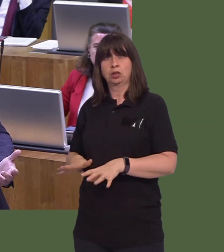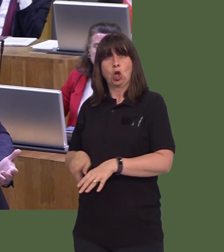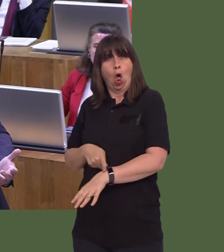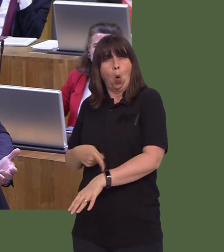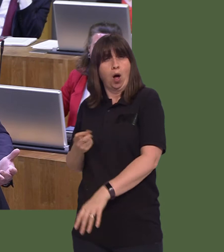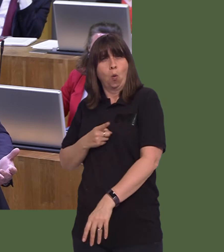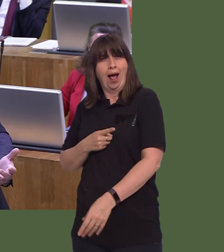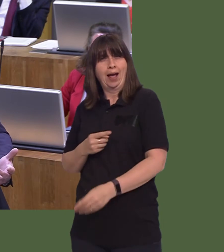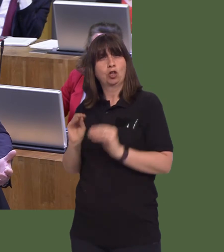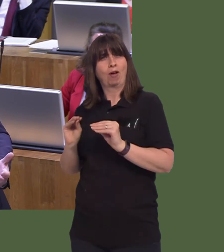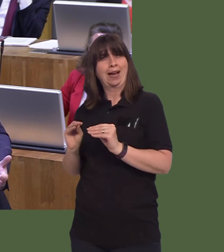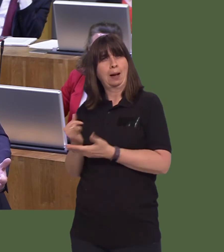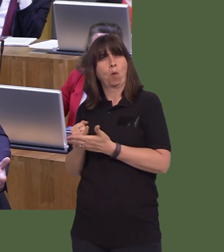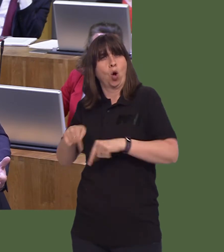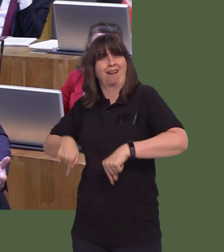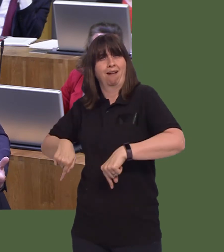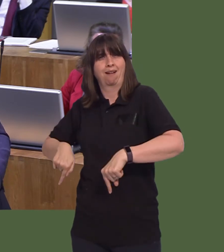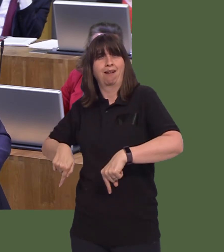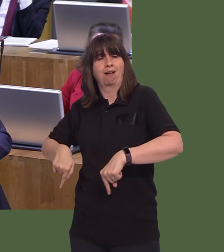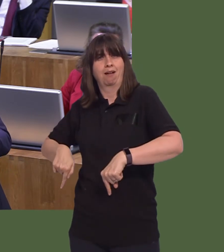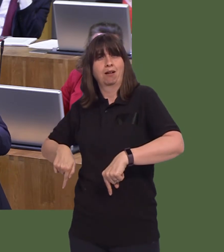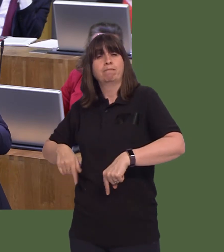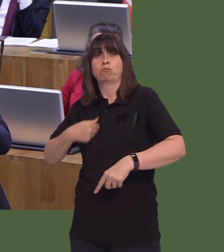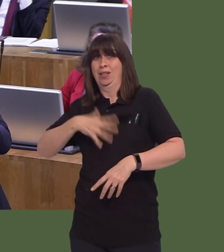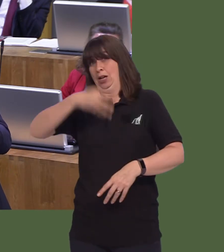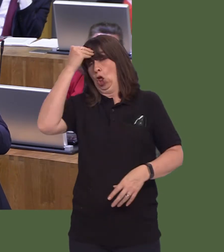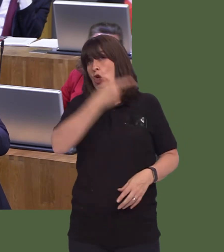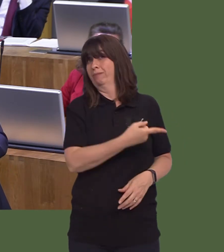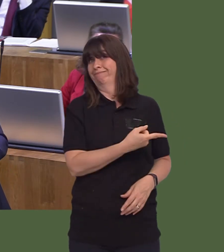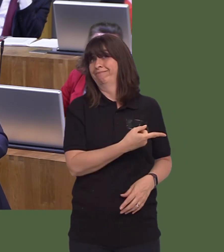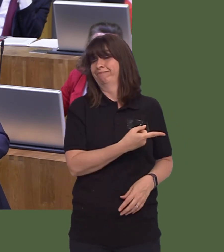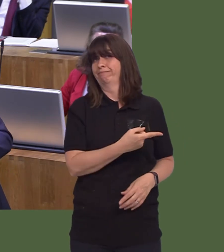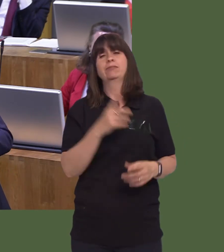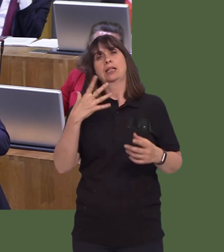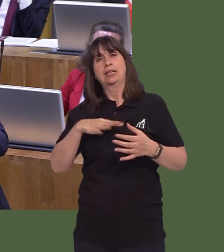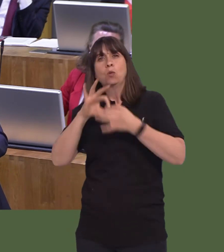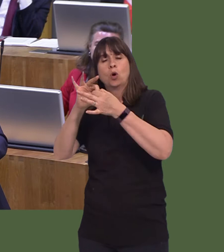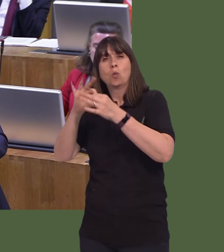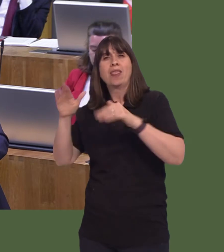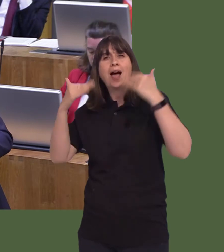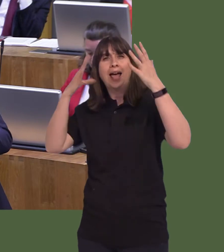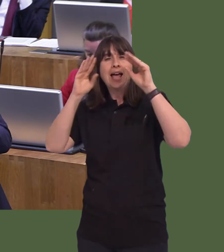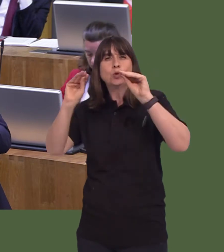That's the reason for it, and that's the lesson we must learn. How are we doing it? Working with higher education bodies, who are working hard in their communities.